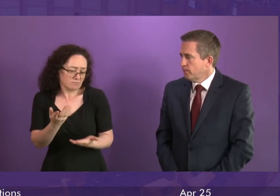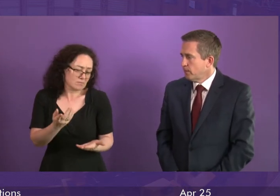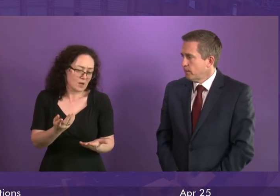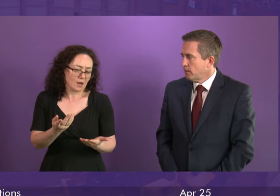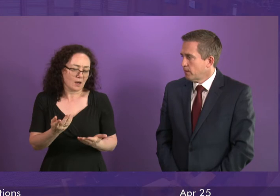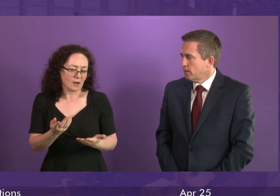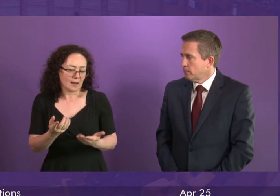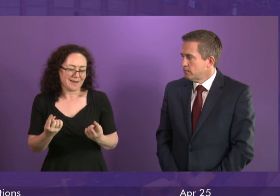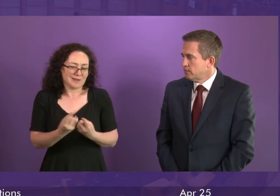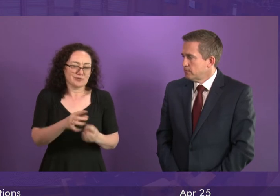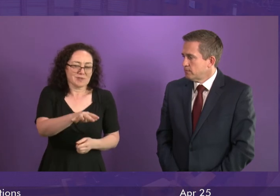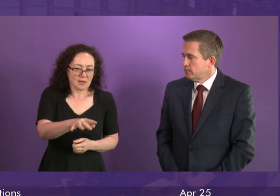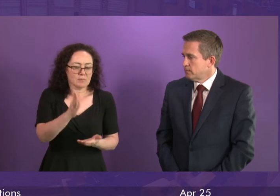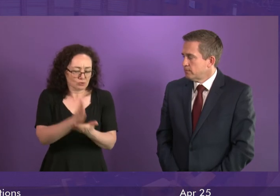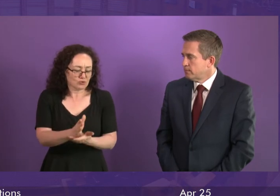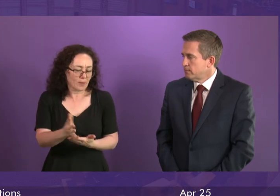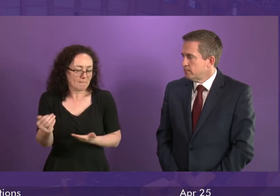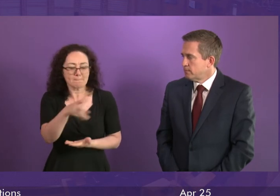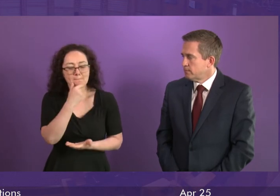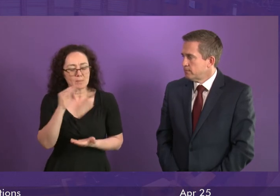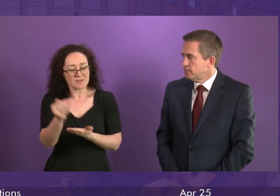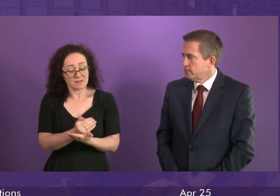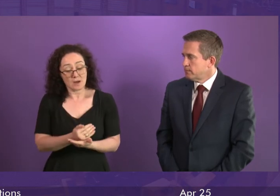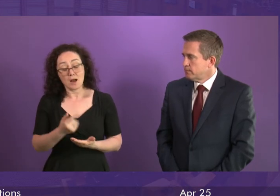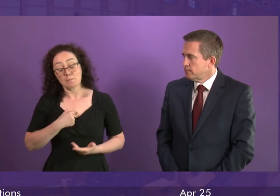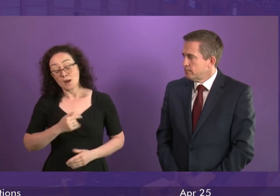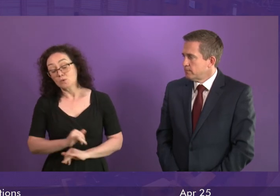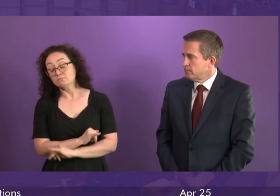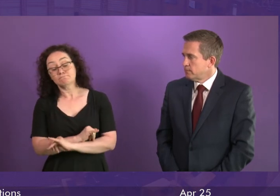in the event that problems arise. I was absolutely appalled—as, I am sure,